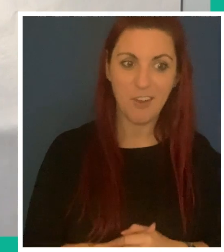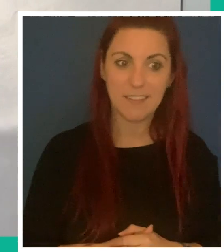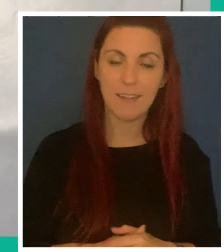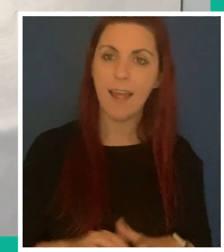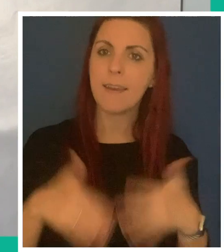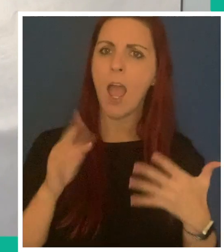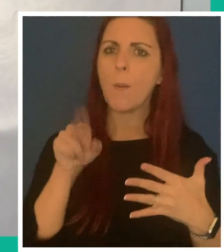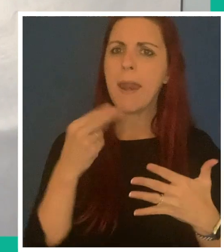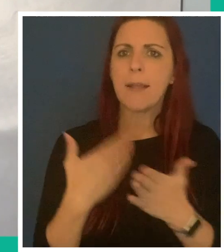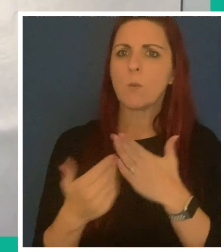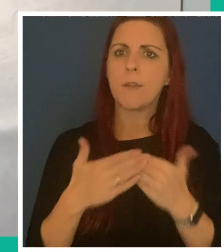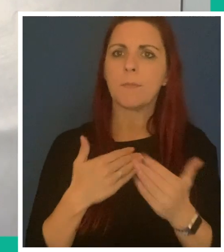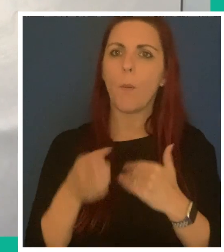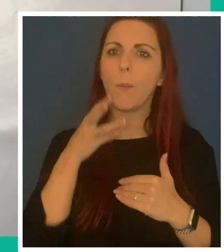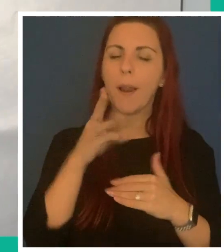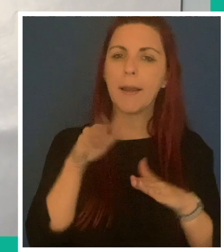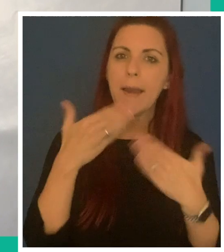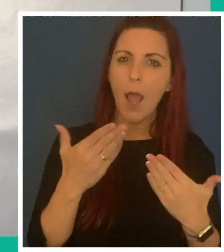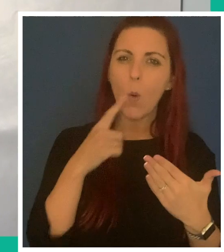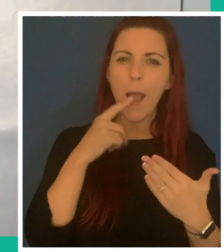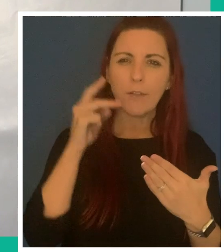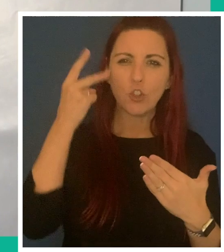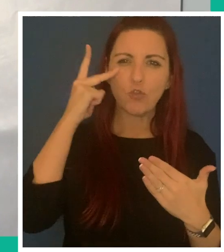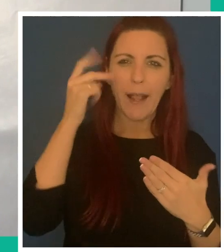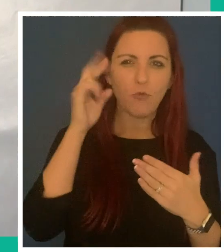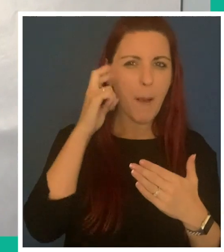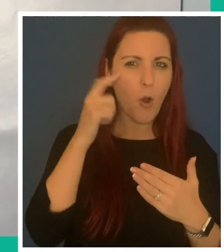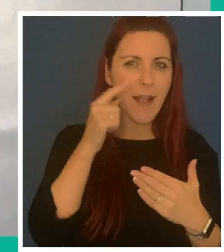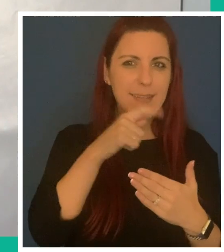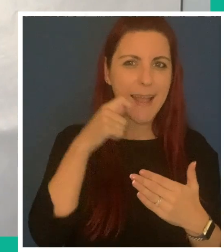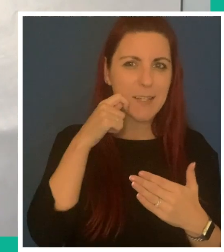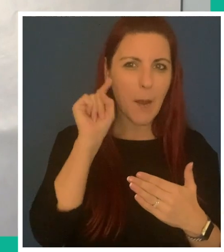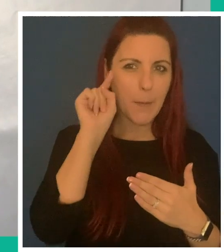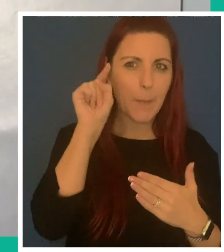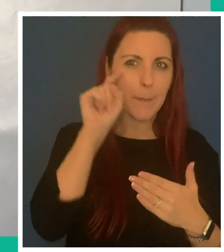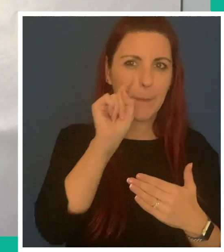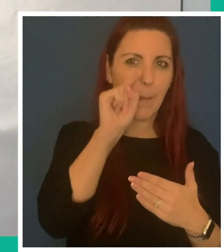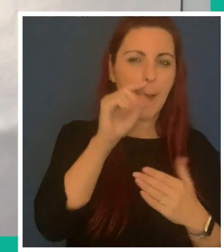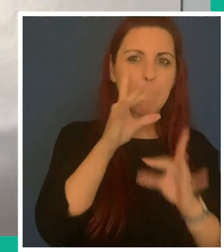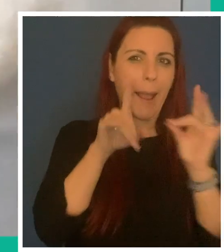And the next thing we're going to do is that trick with the pupils again, we're going to give her little shiny eyes with the sparkle.